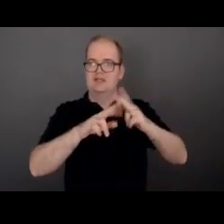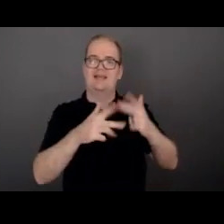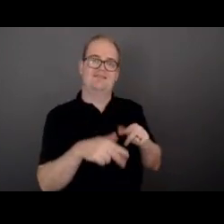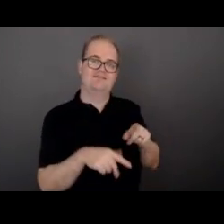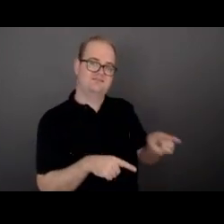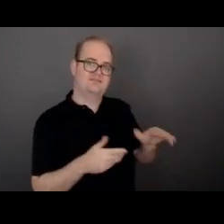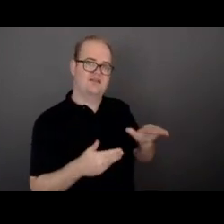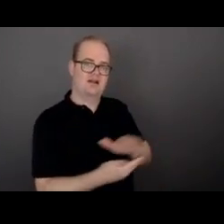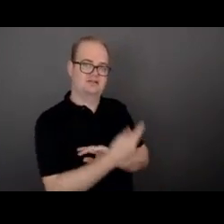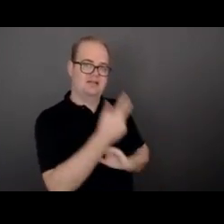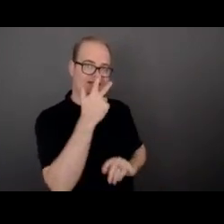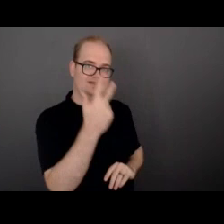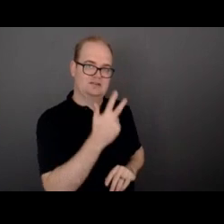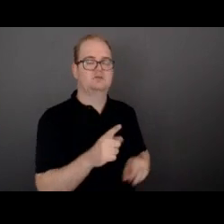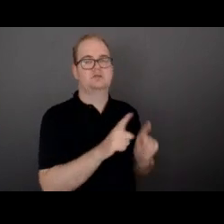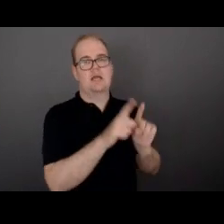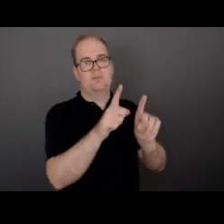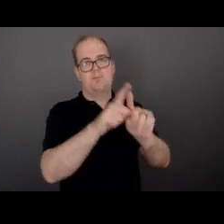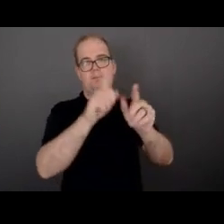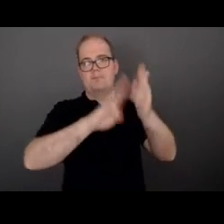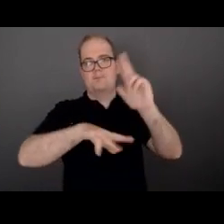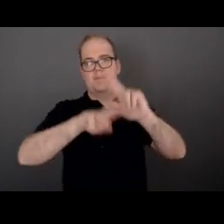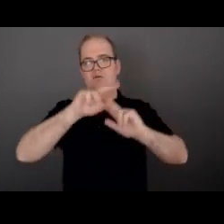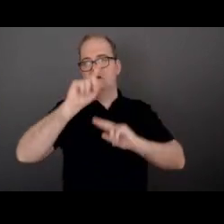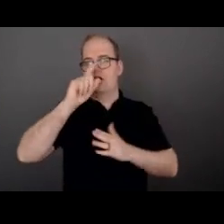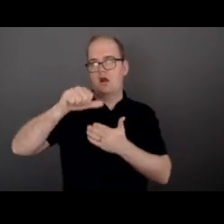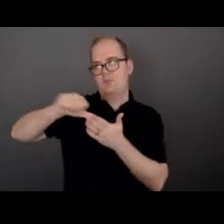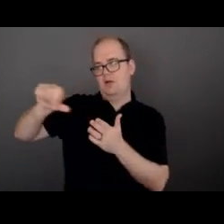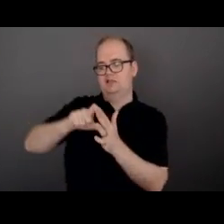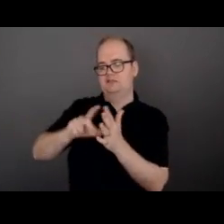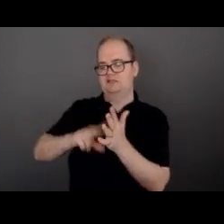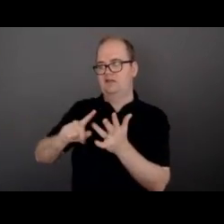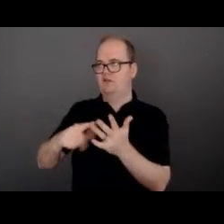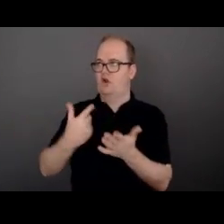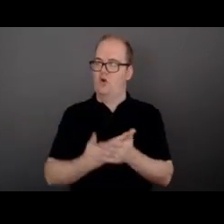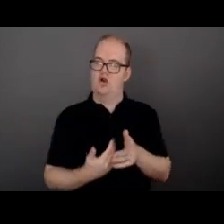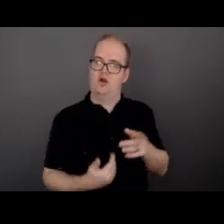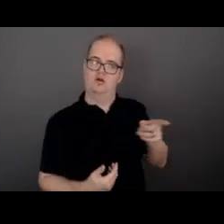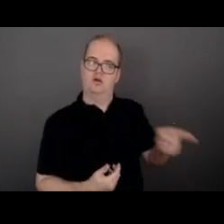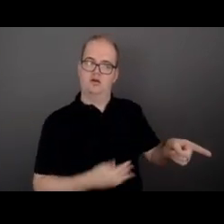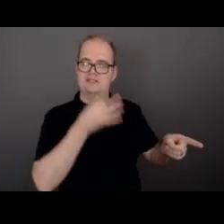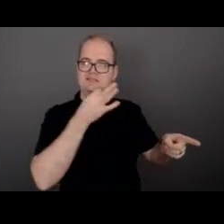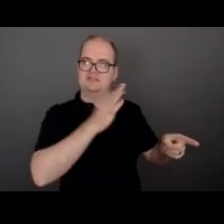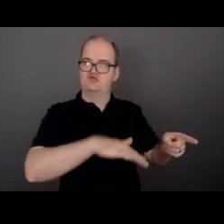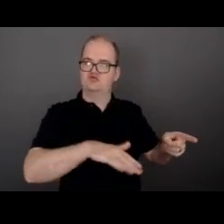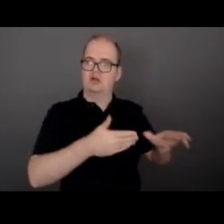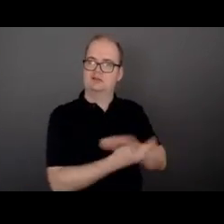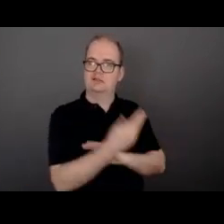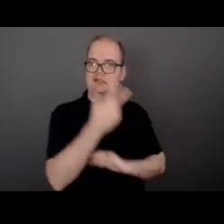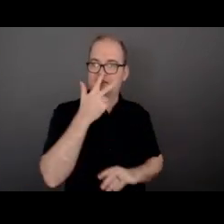can't apply for orders against their children if their children are under 18. Thanks, Daisy.